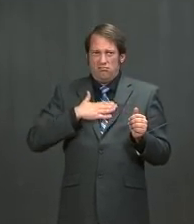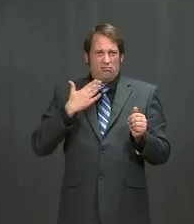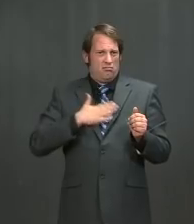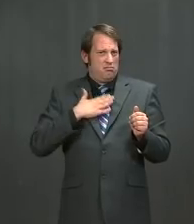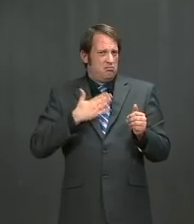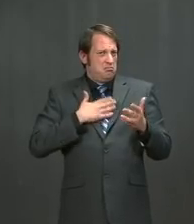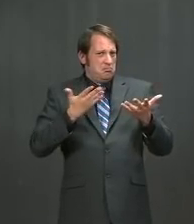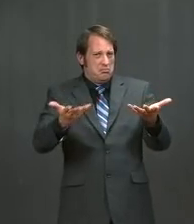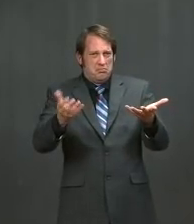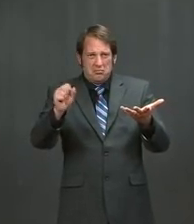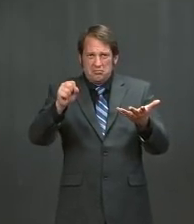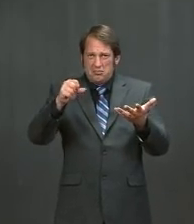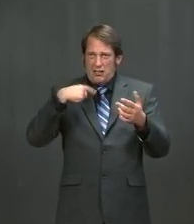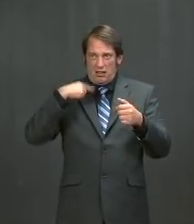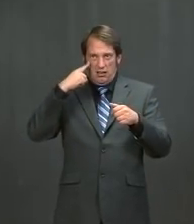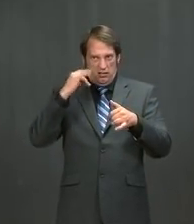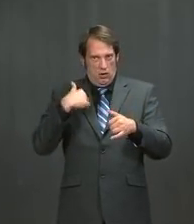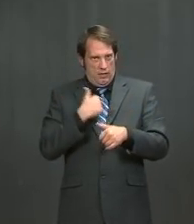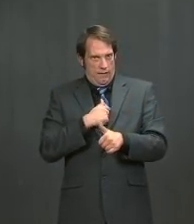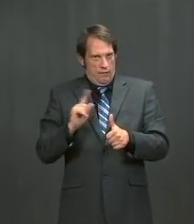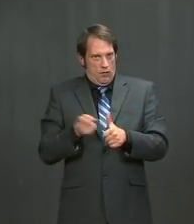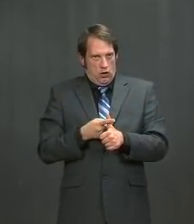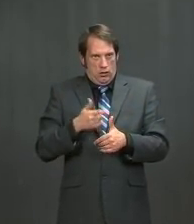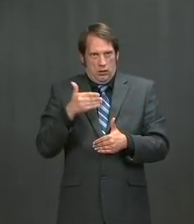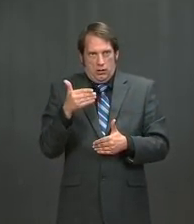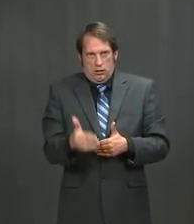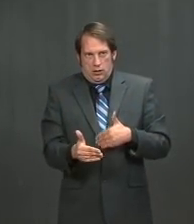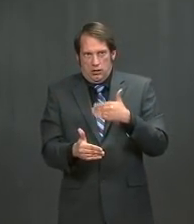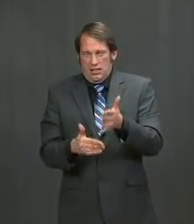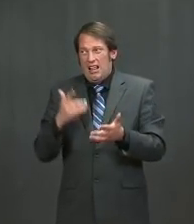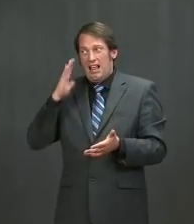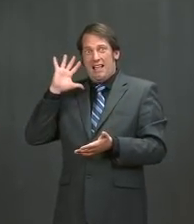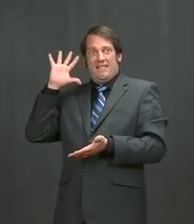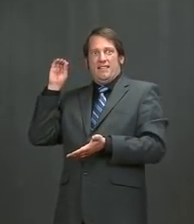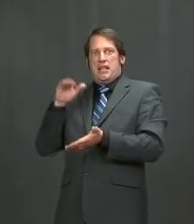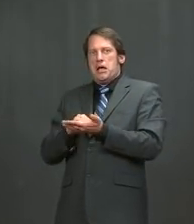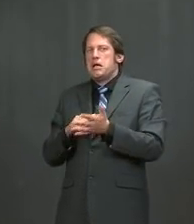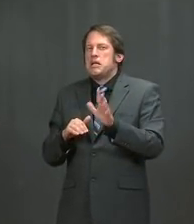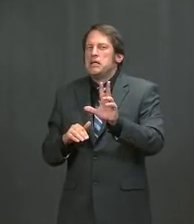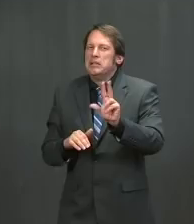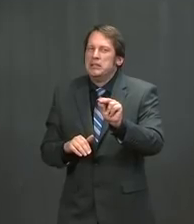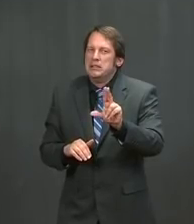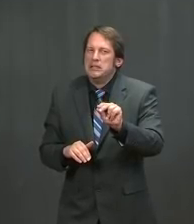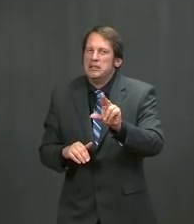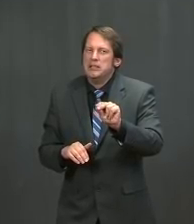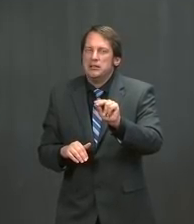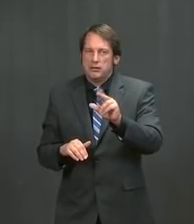before it's a larger amount beyond there. What Ron Klain was referring to is the fact that there's an ongoing review --